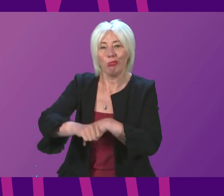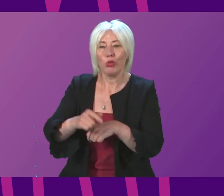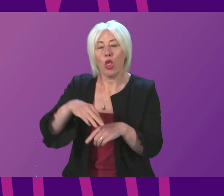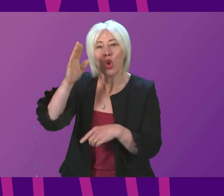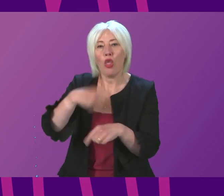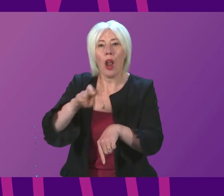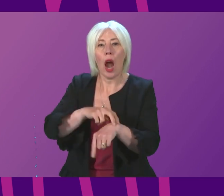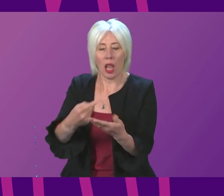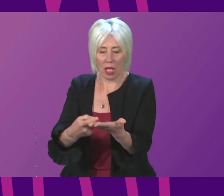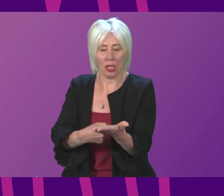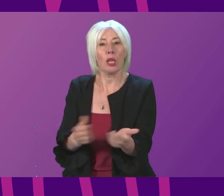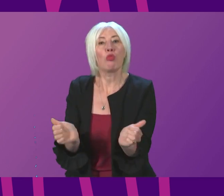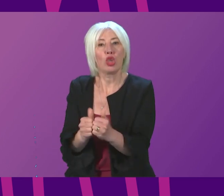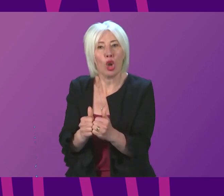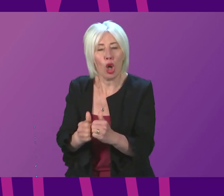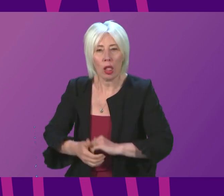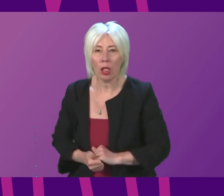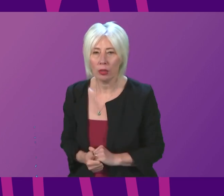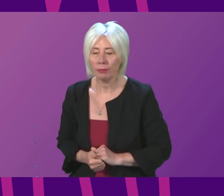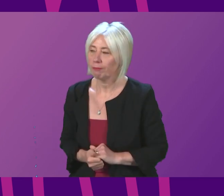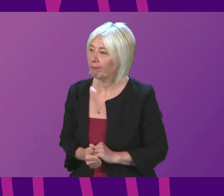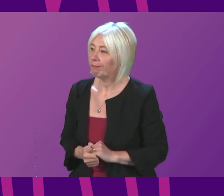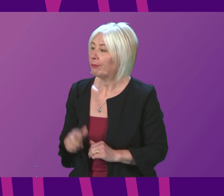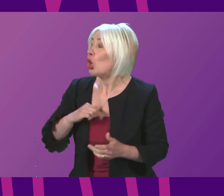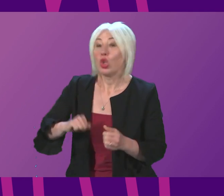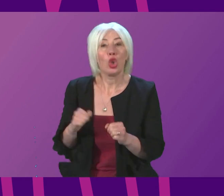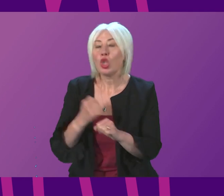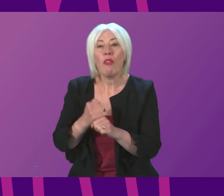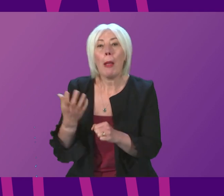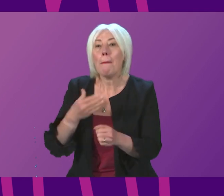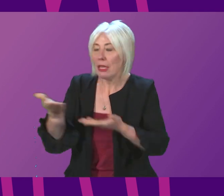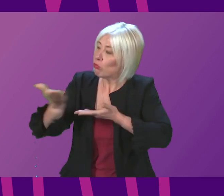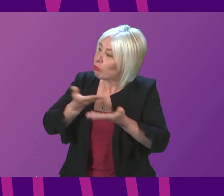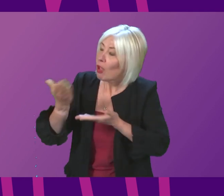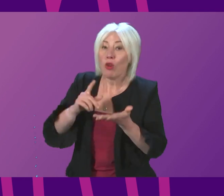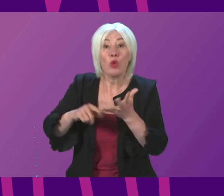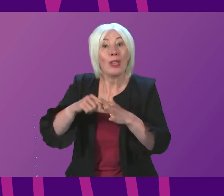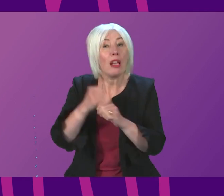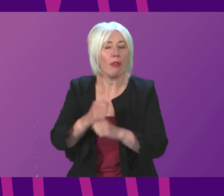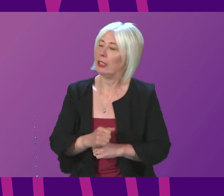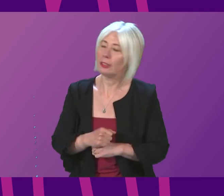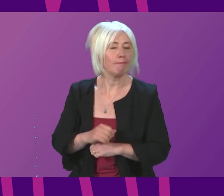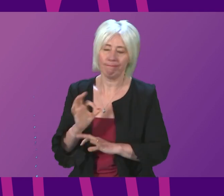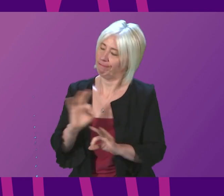The Scottish Government was not consulted by the UK Government before it took that action,